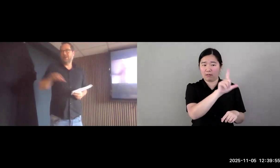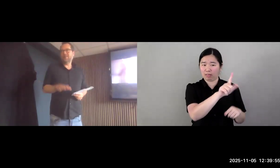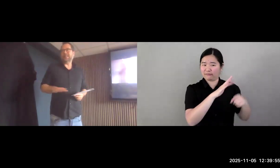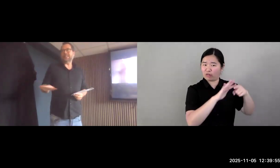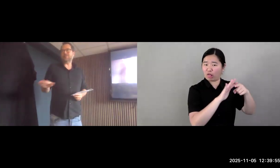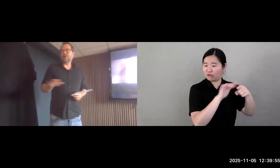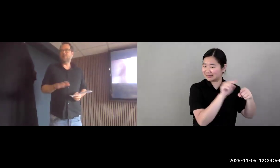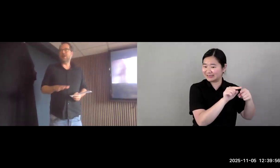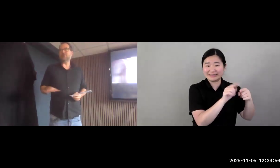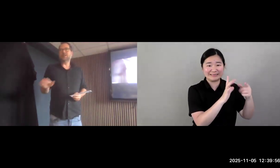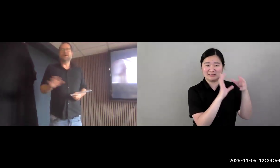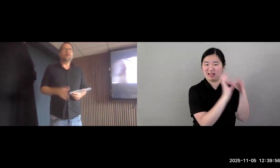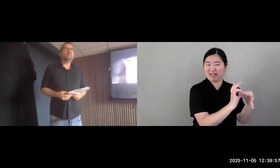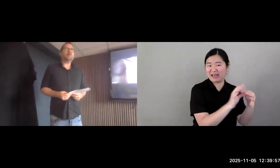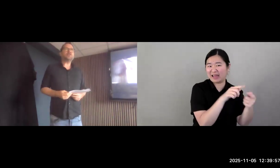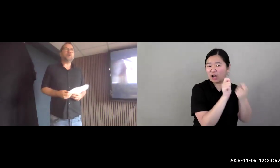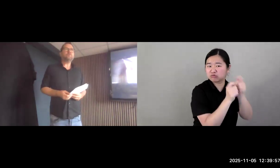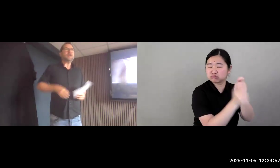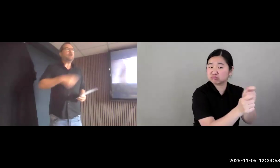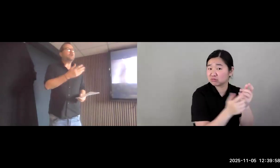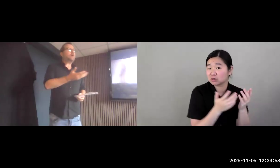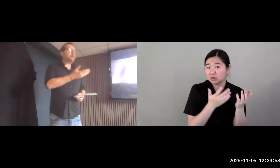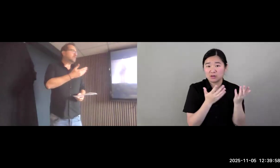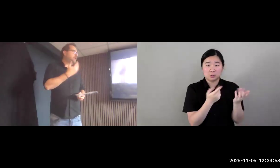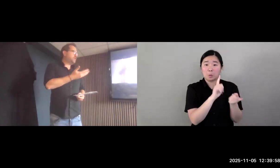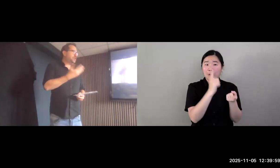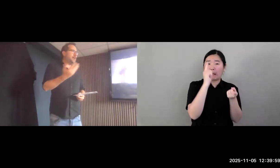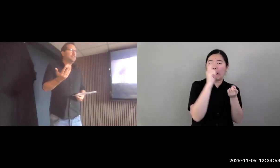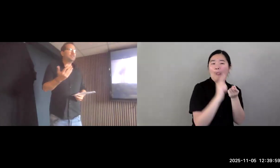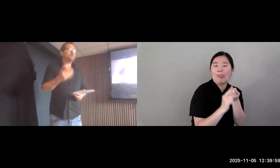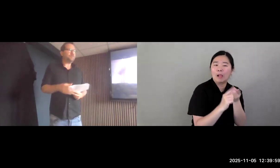the least amount of energy possible. And I wonder whether that goes for signs